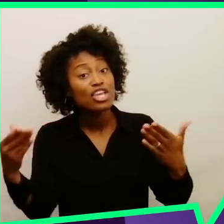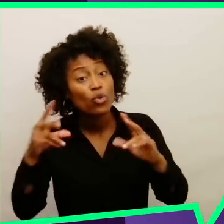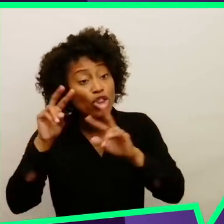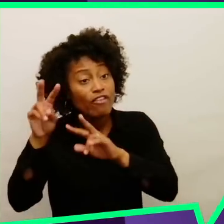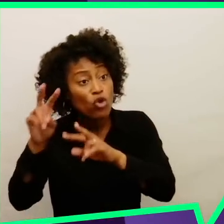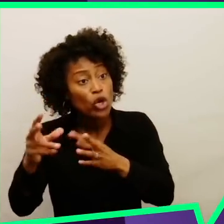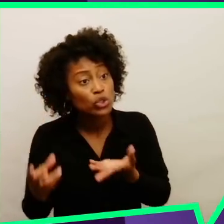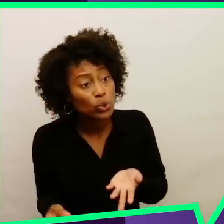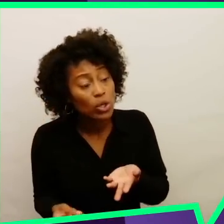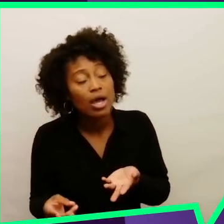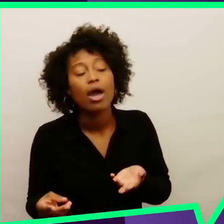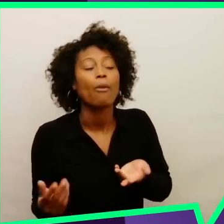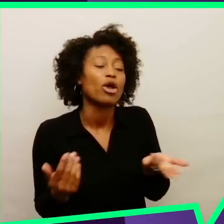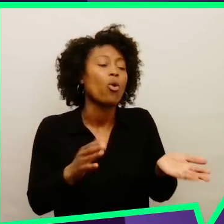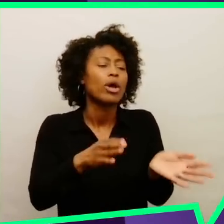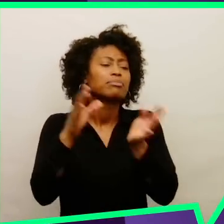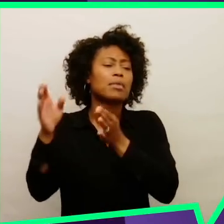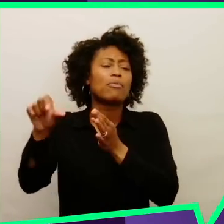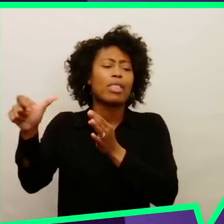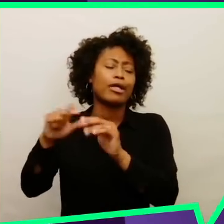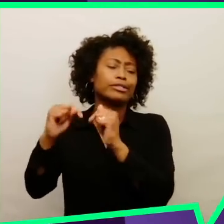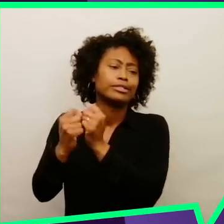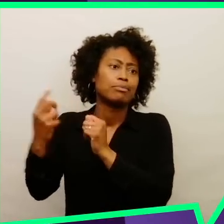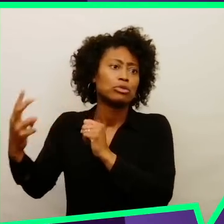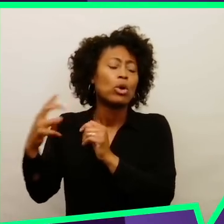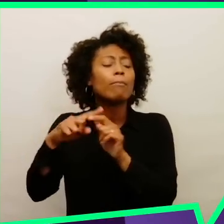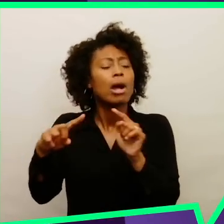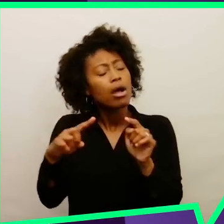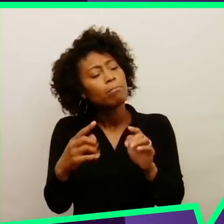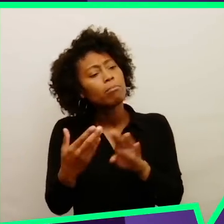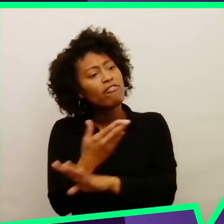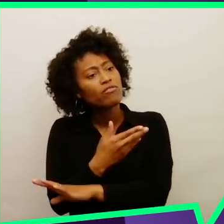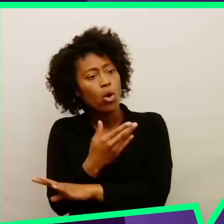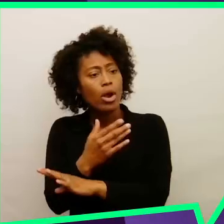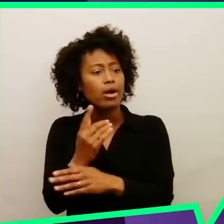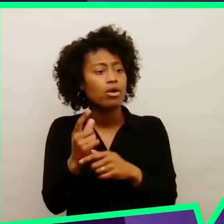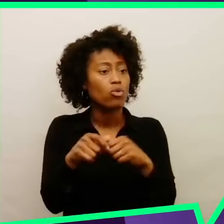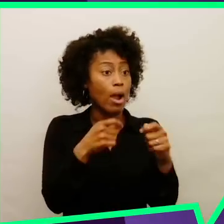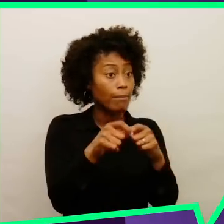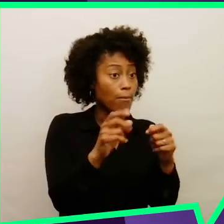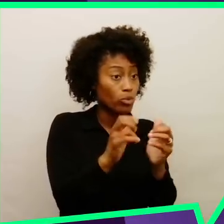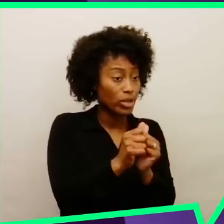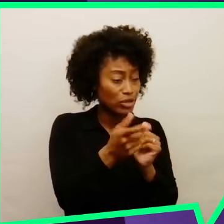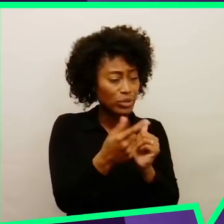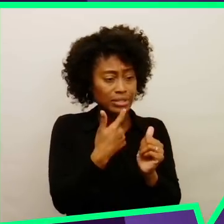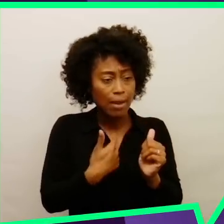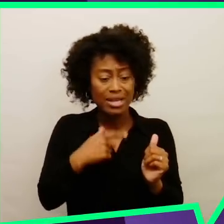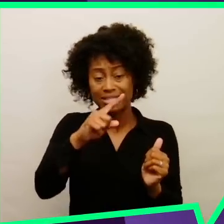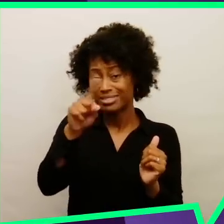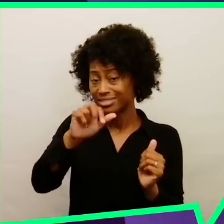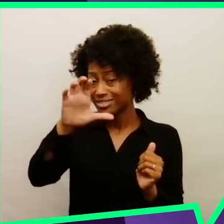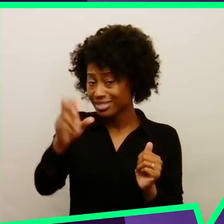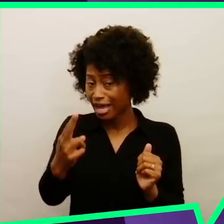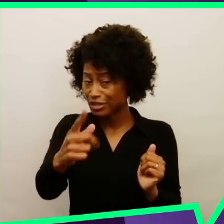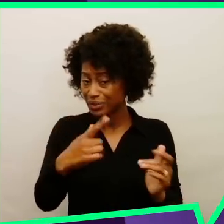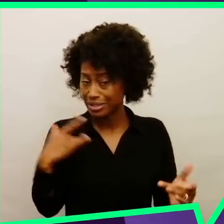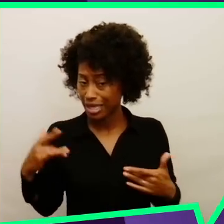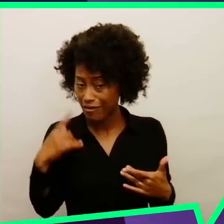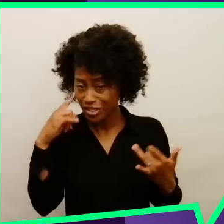We're going to head off to our next interview. But I really want to last final looks. Zach, anything you're excited about for today?